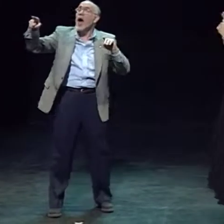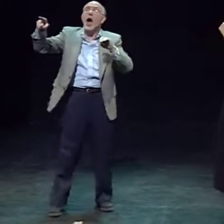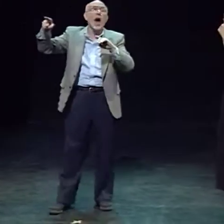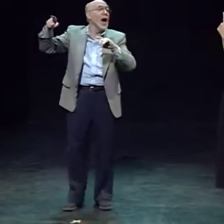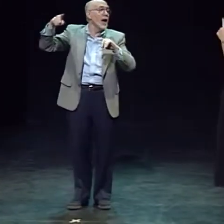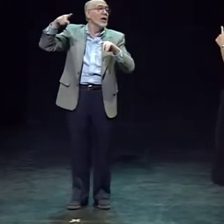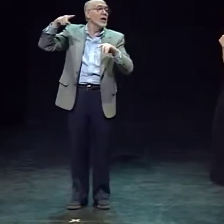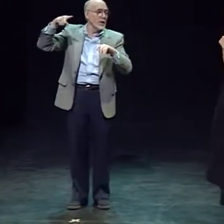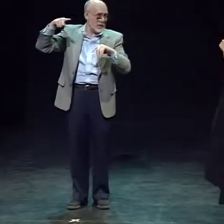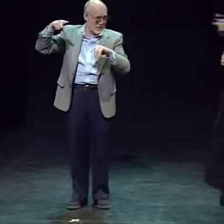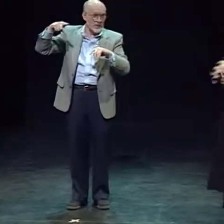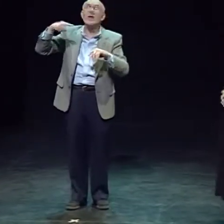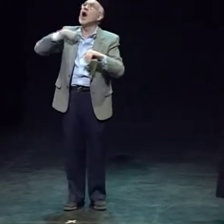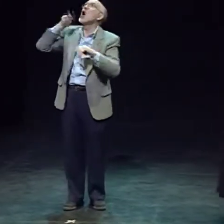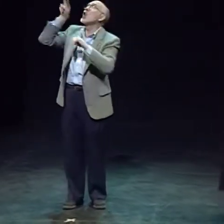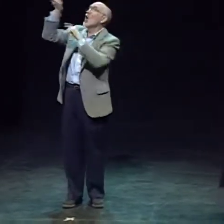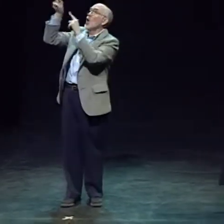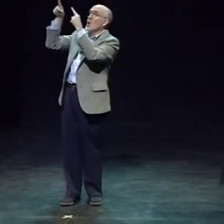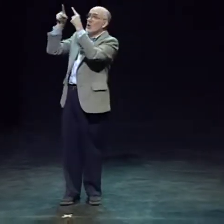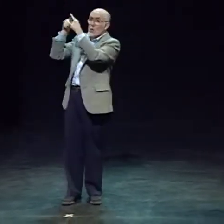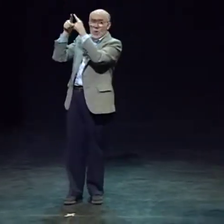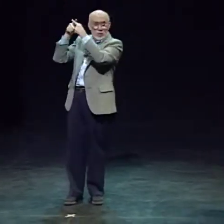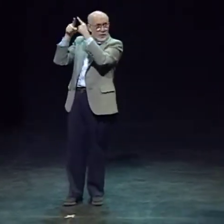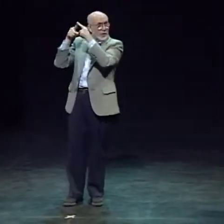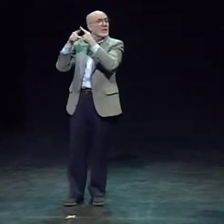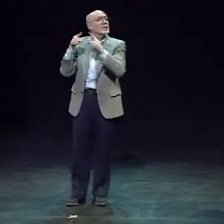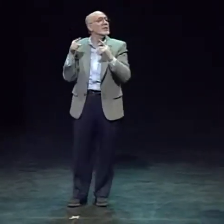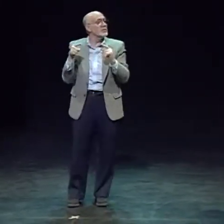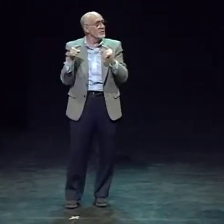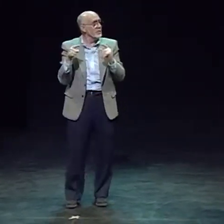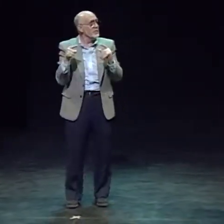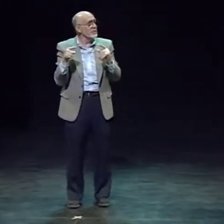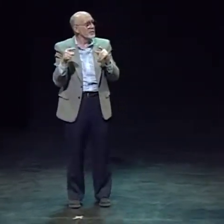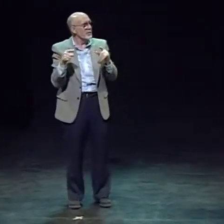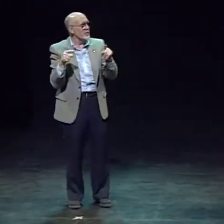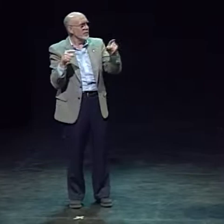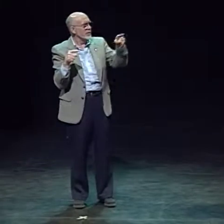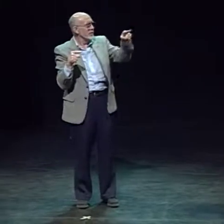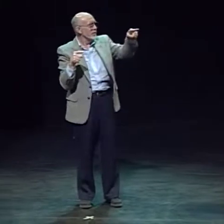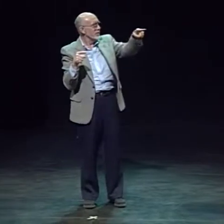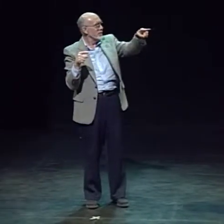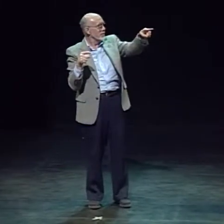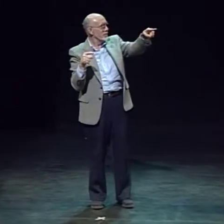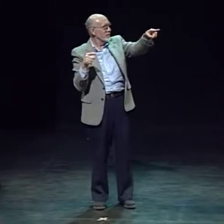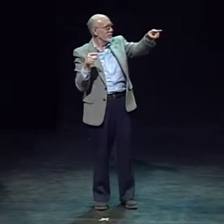OVER HERE. RIGHT. I WAS LOOKING UP IN THE CORNER OF A CEILING.